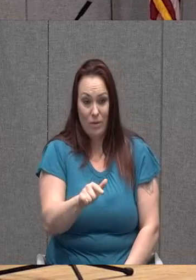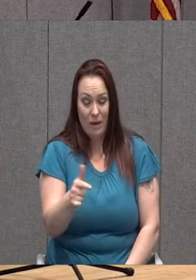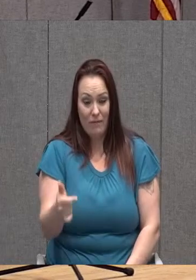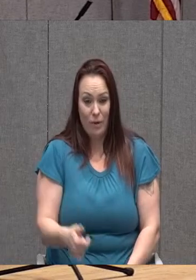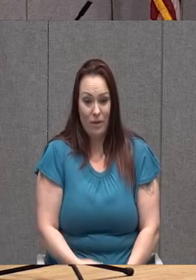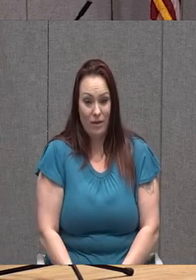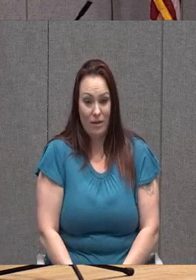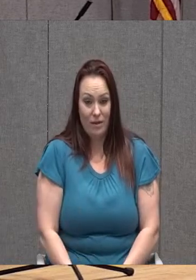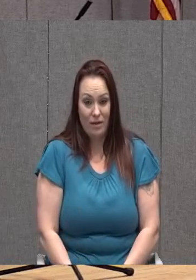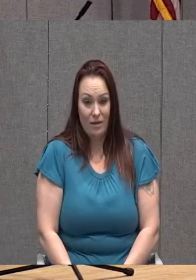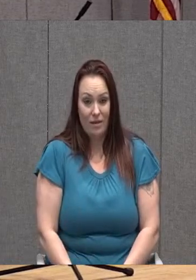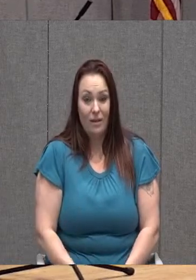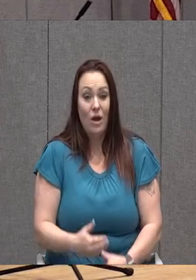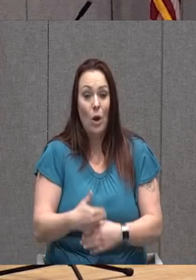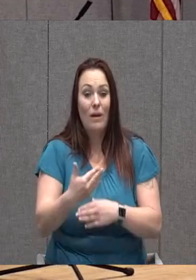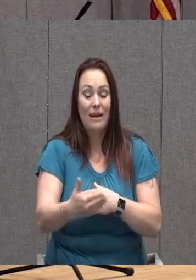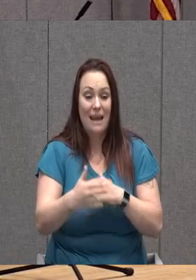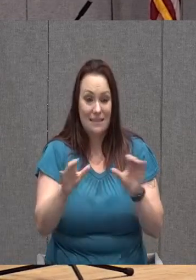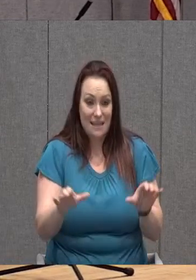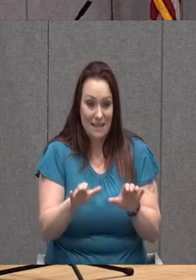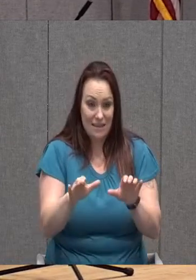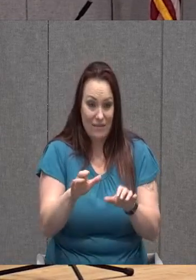Our next activity is a Russian twist,